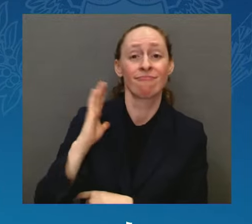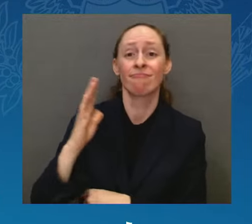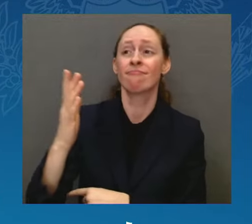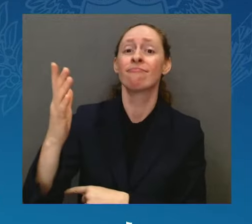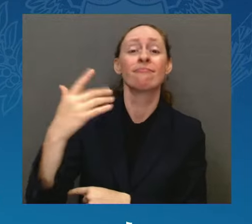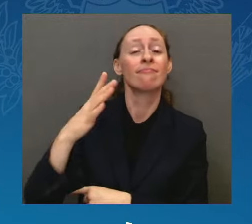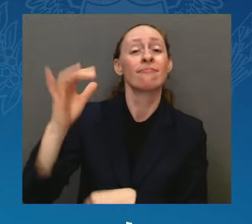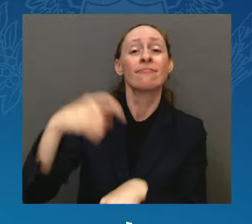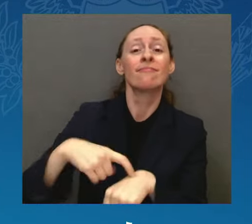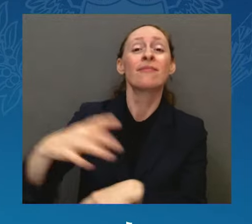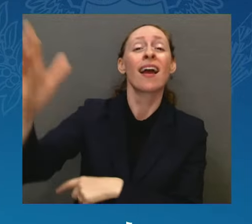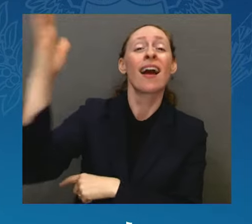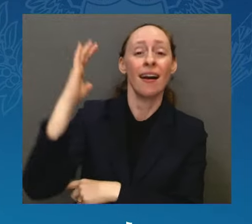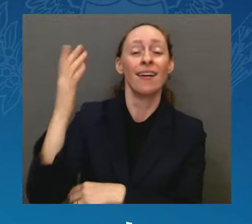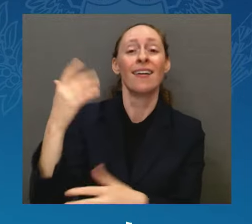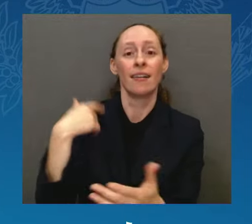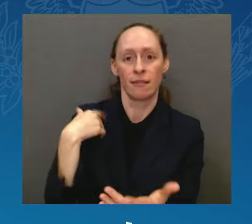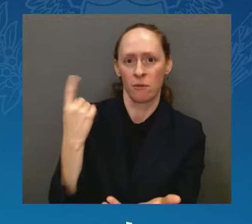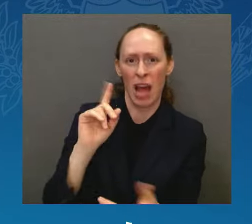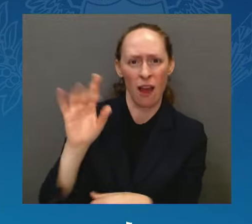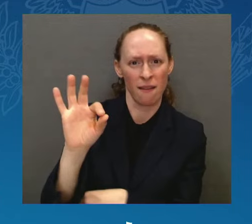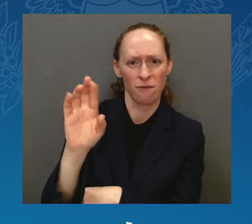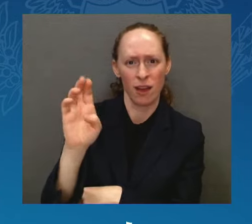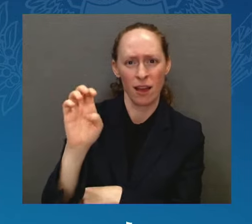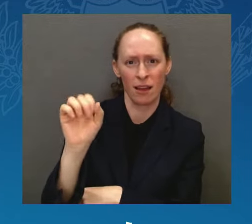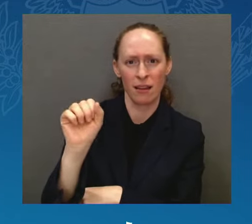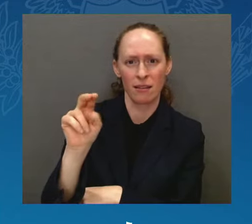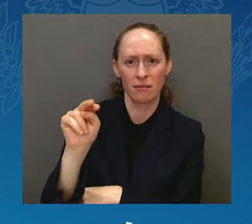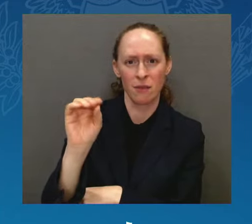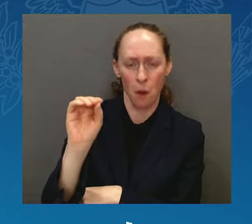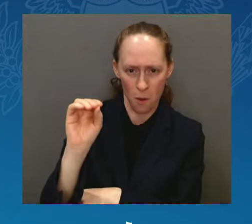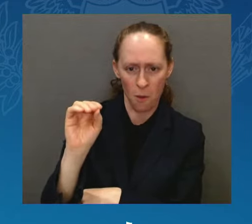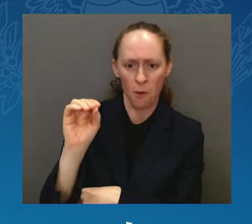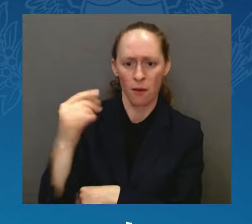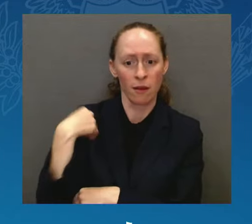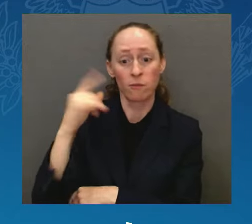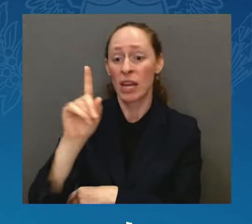the education fair -- yeah, that far --